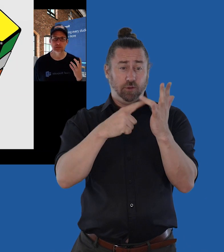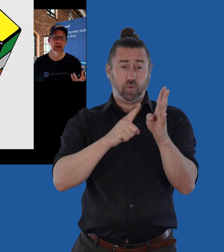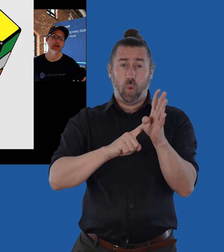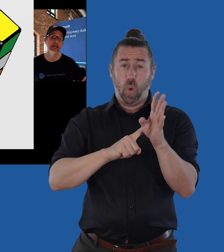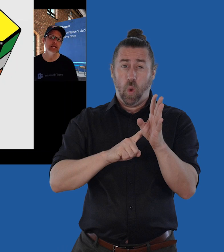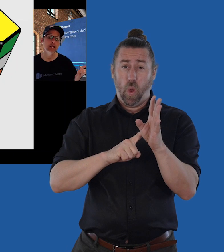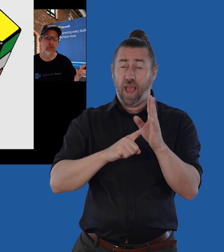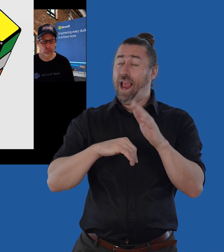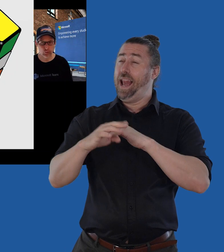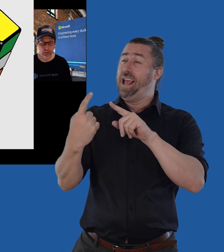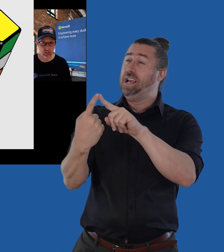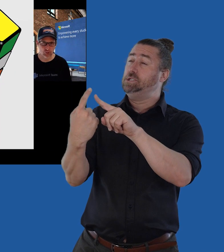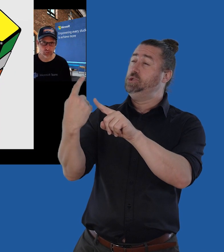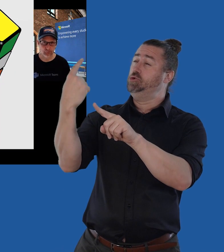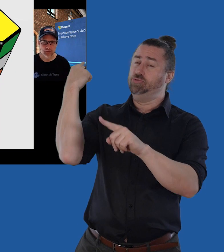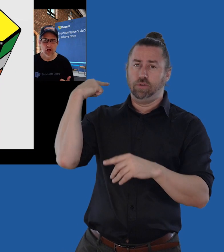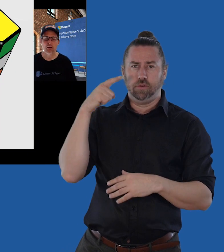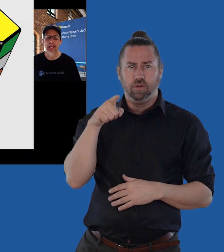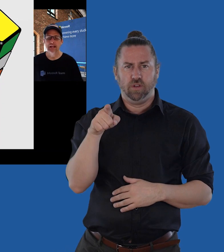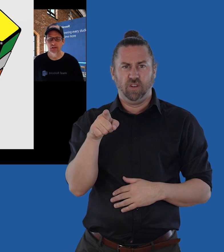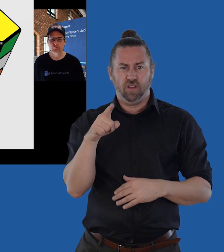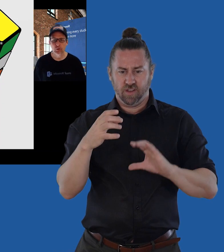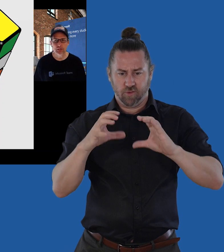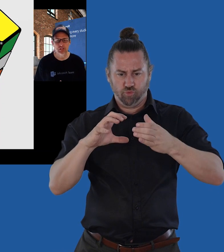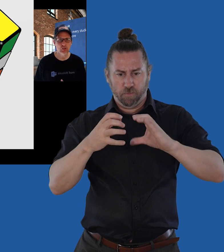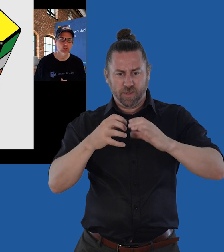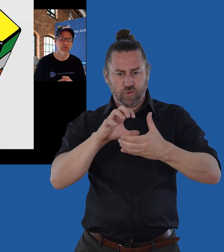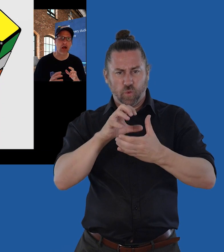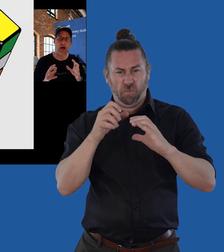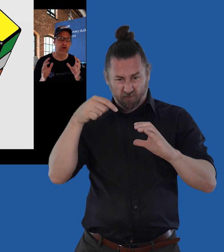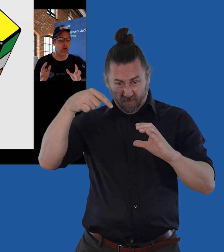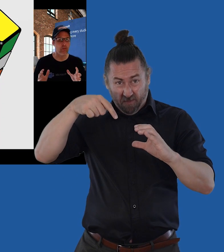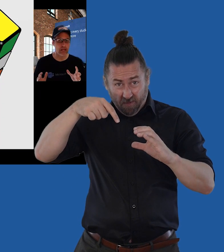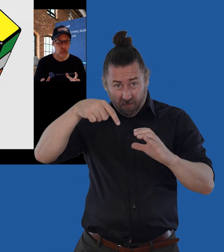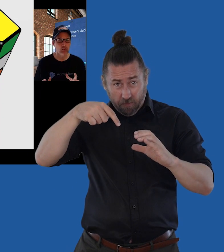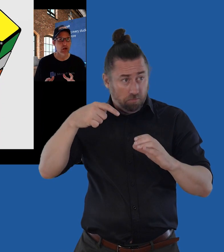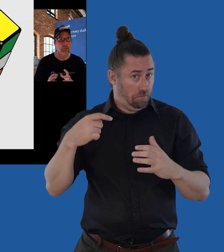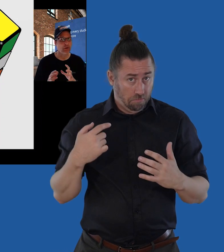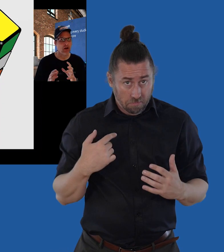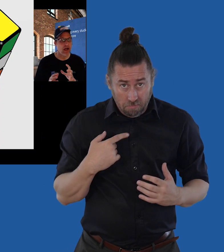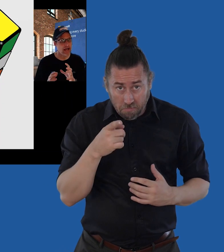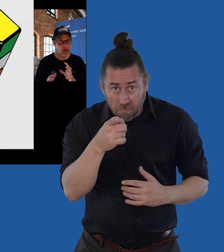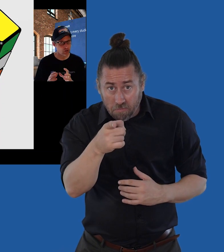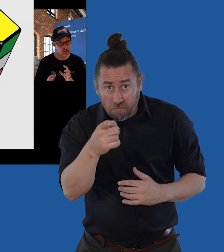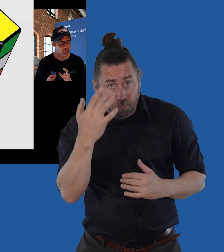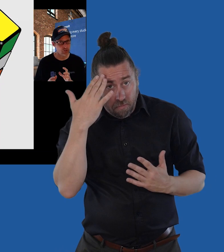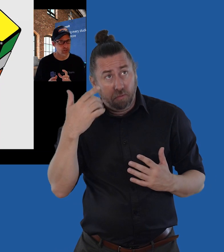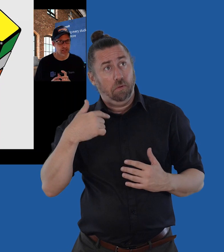is apparently the Rubik's Cube, alright. Now, the Rubik's Cube, I don't know about you, but I had a lot of trouble doing this,